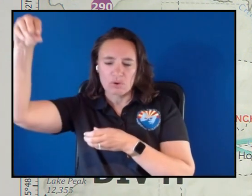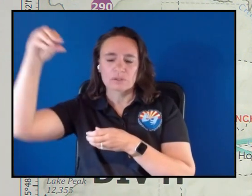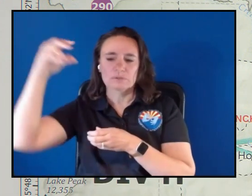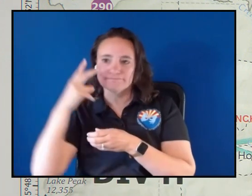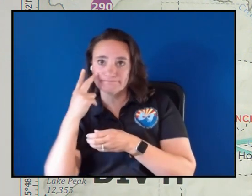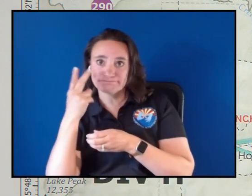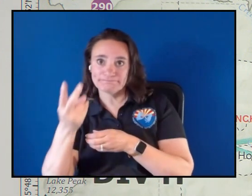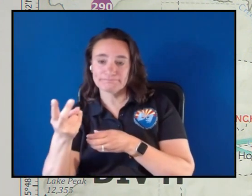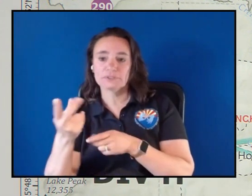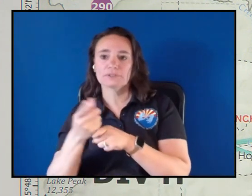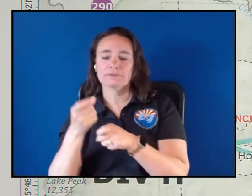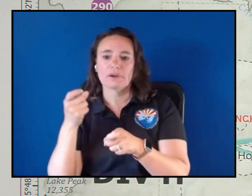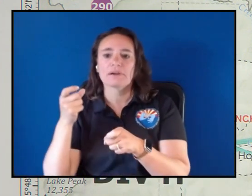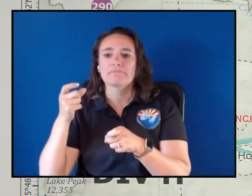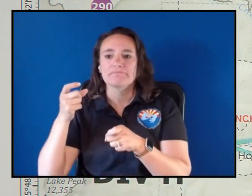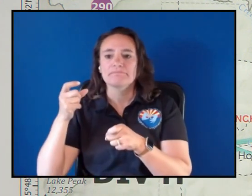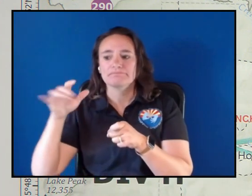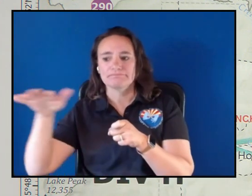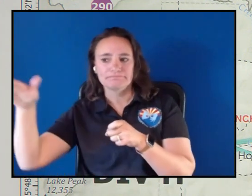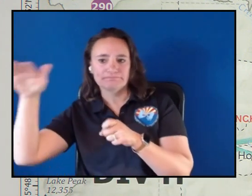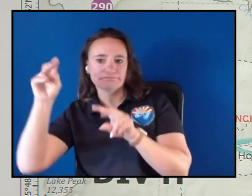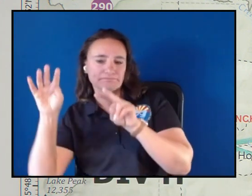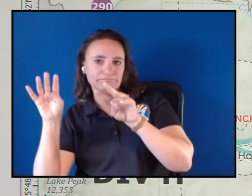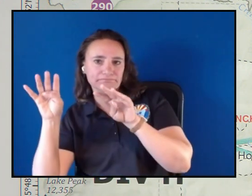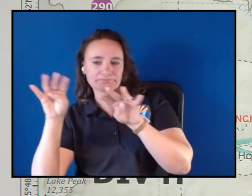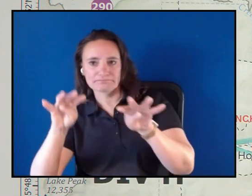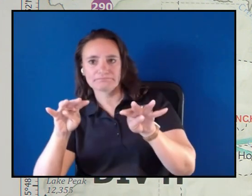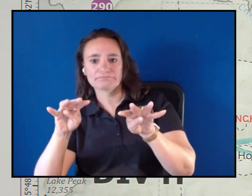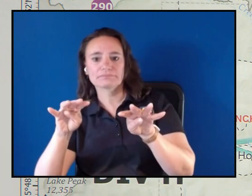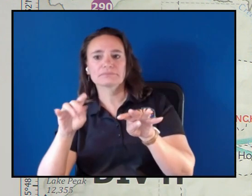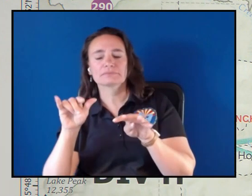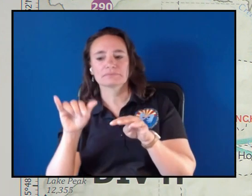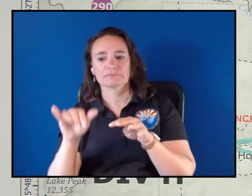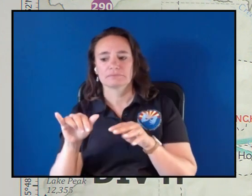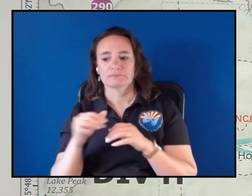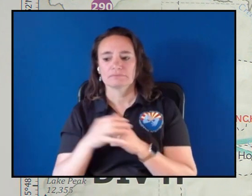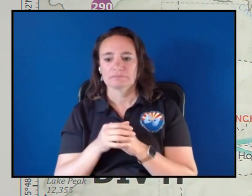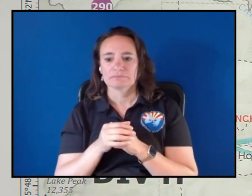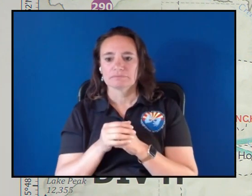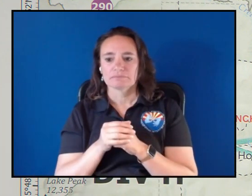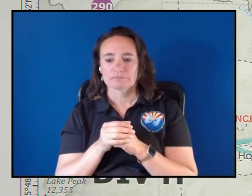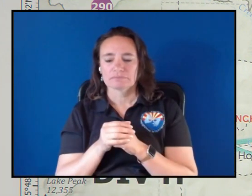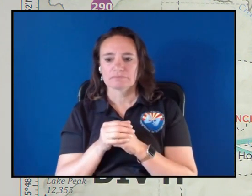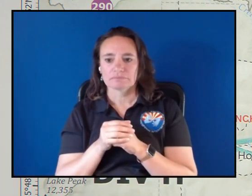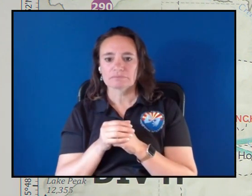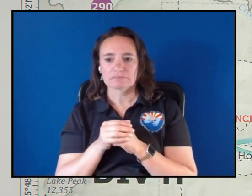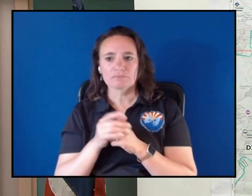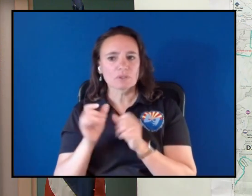That operation is ongoing. It's moving at a slower pace.